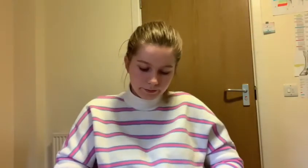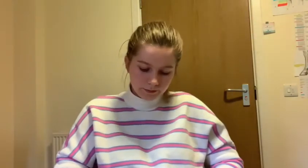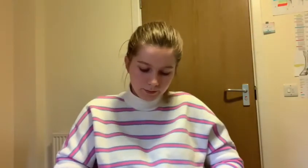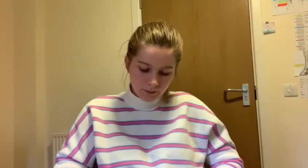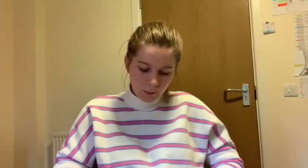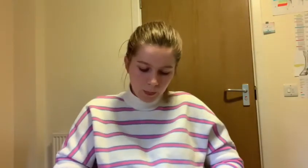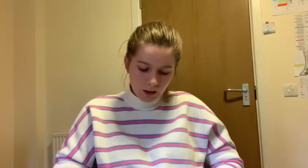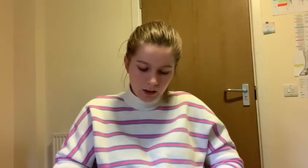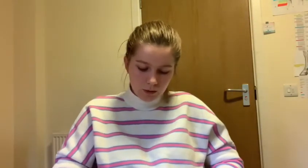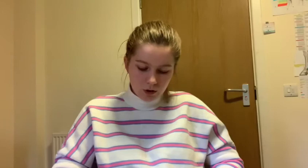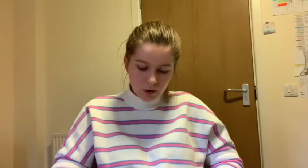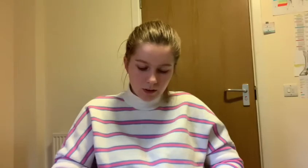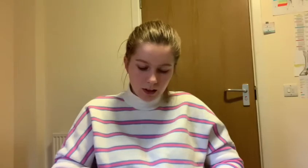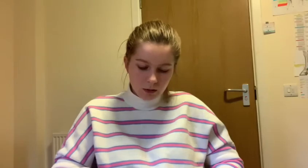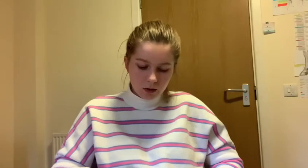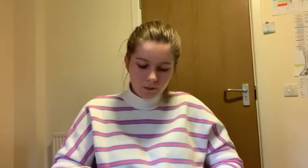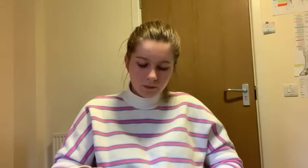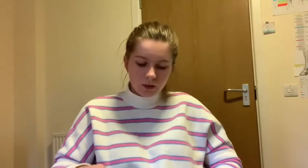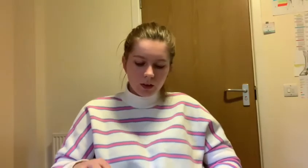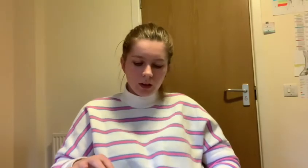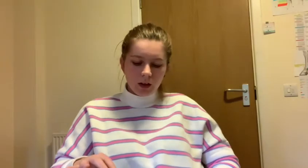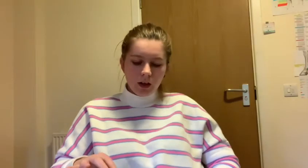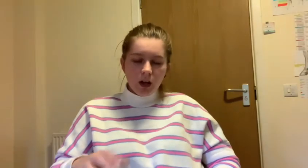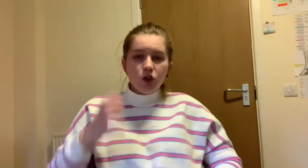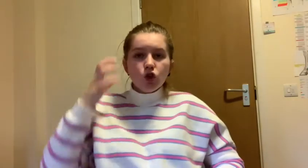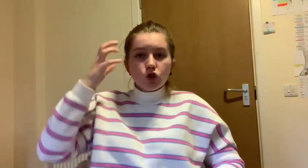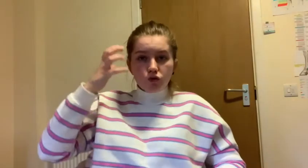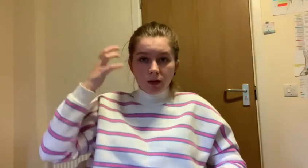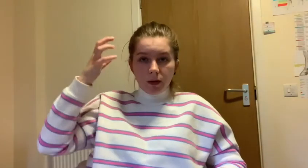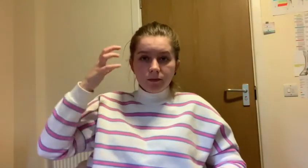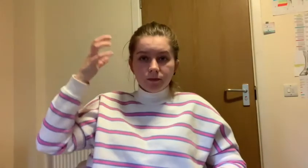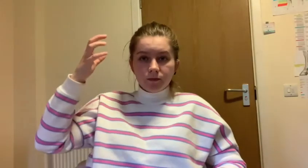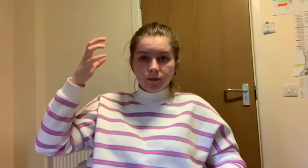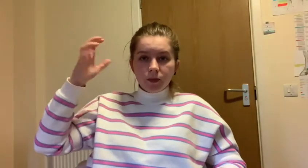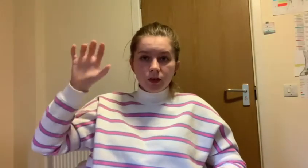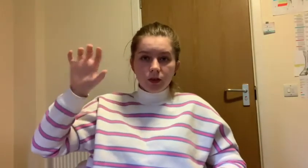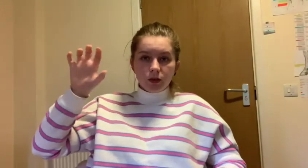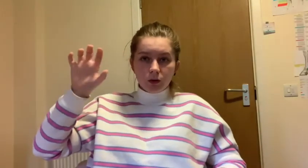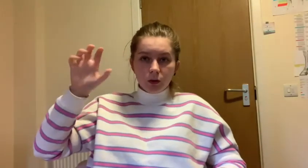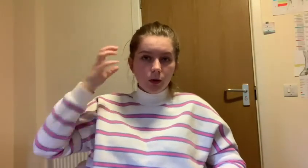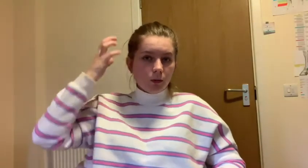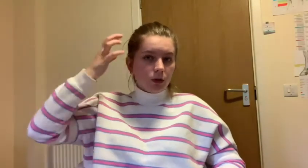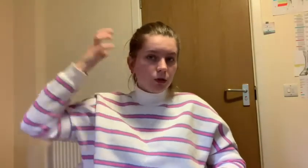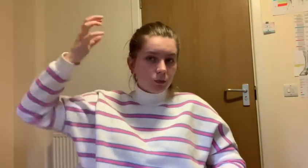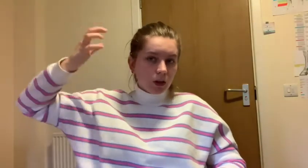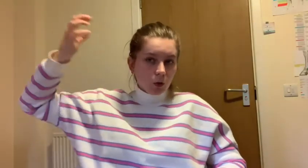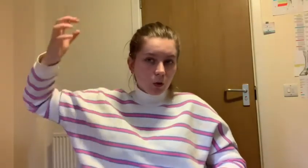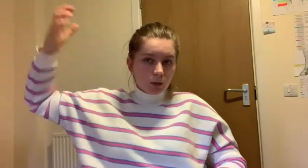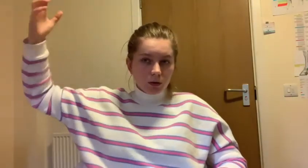"Keep dreaming on the cloud" - dreaming, so you do the cup and then bring it up.